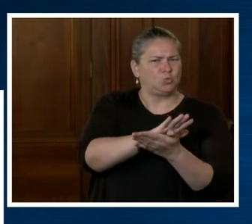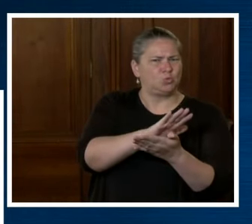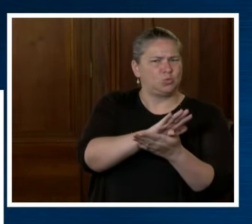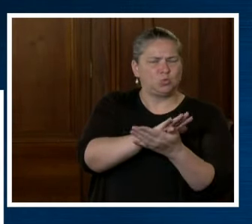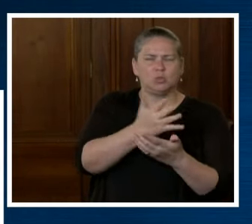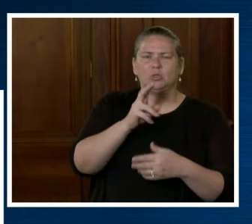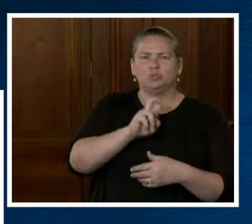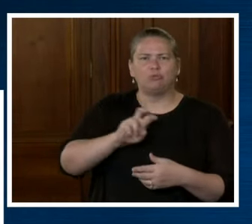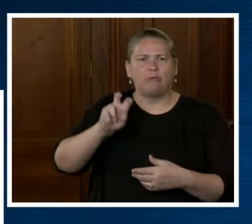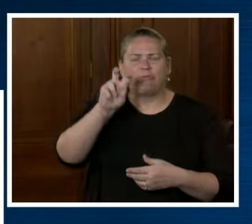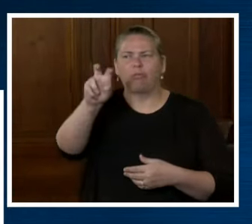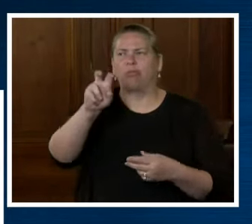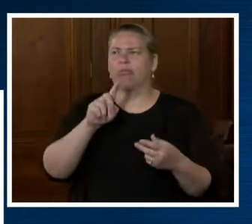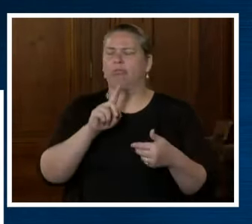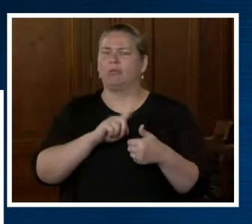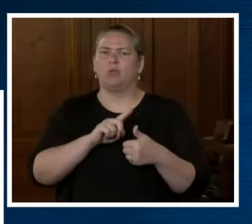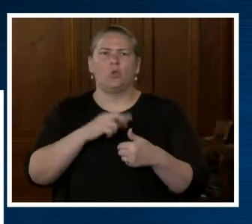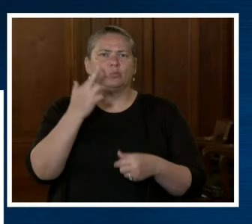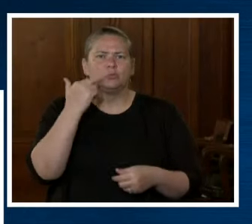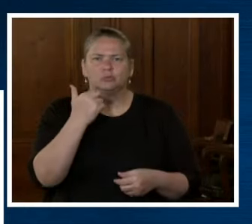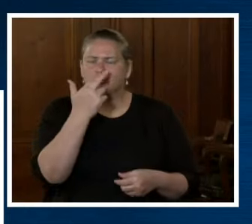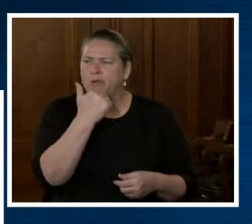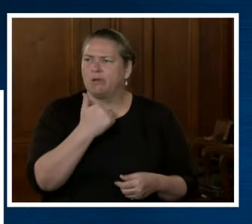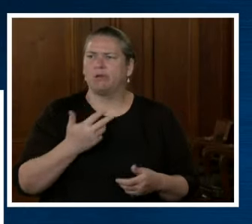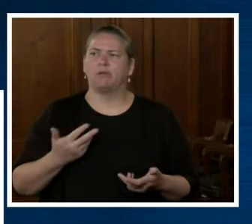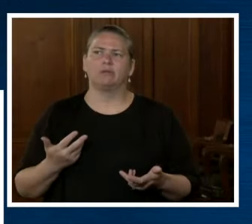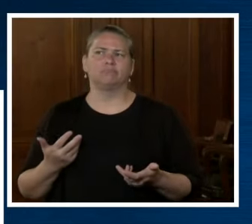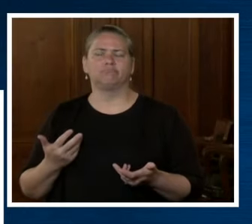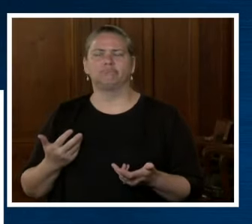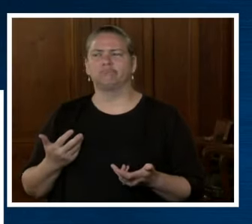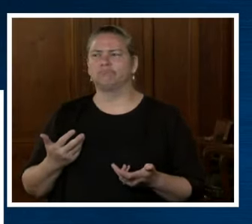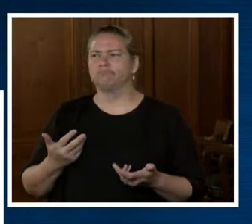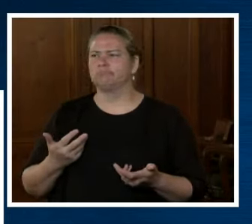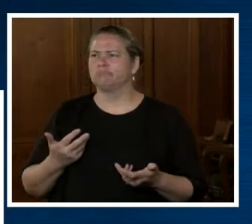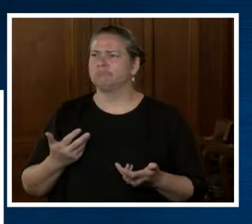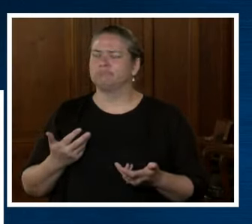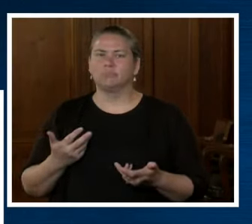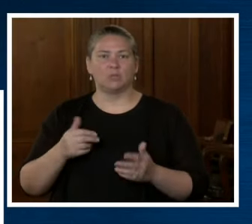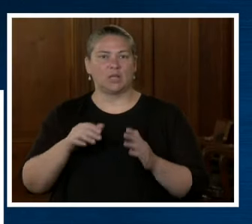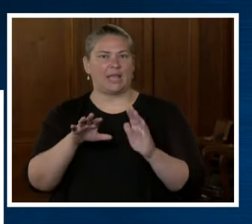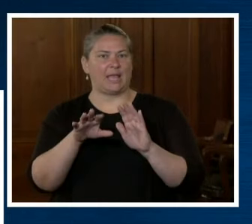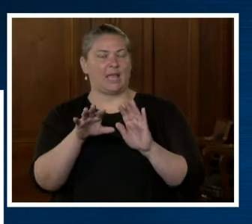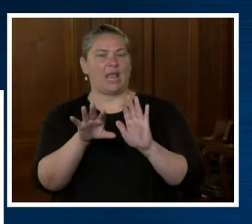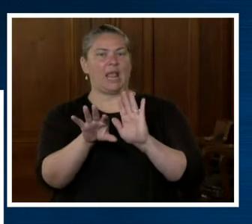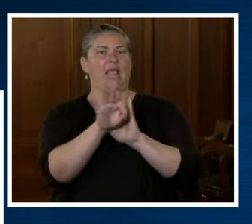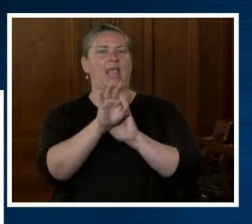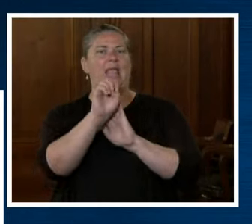I REMEMBER THAT THE FIRST MODELING SUGGESTED THAT WE WOULD LOSE 80,000 KENTUCKIANS.